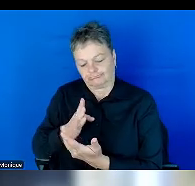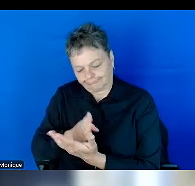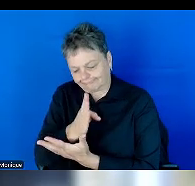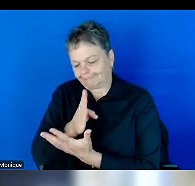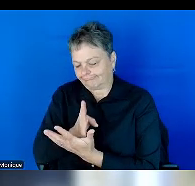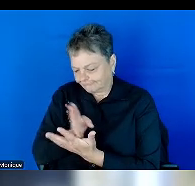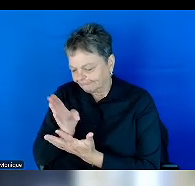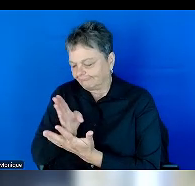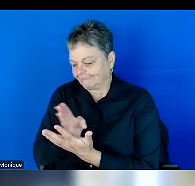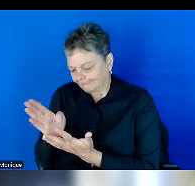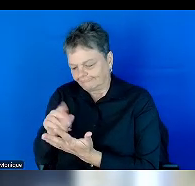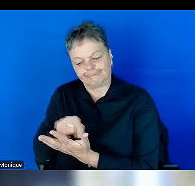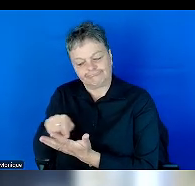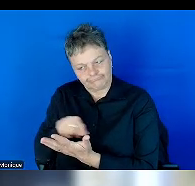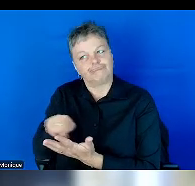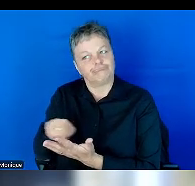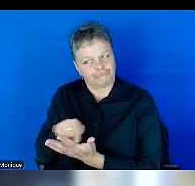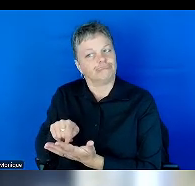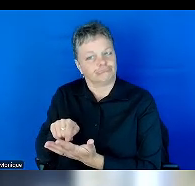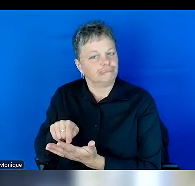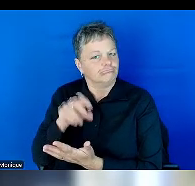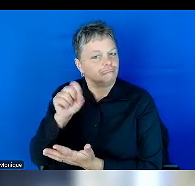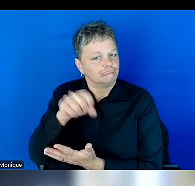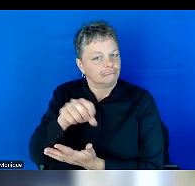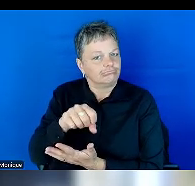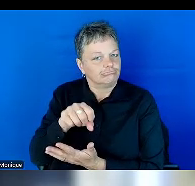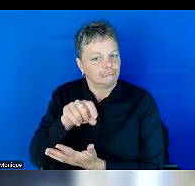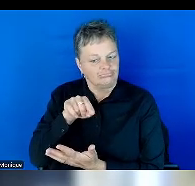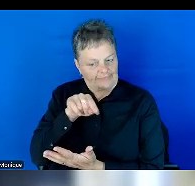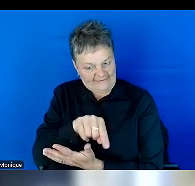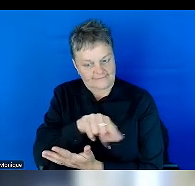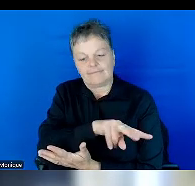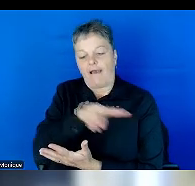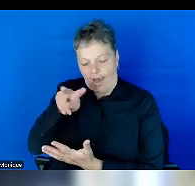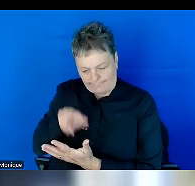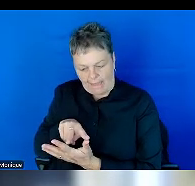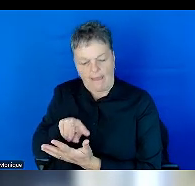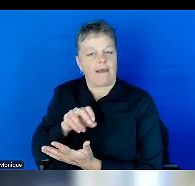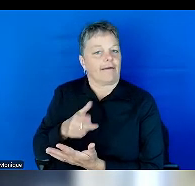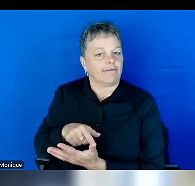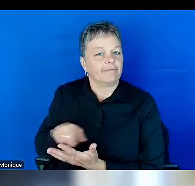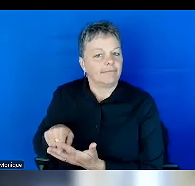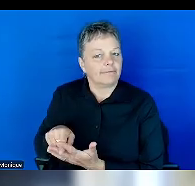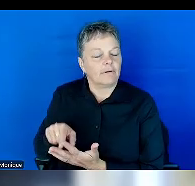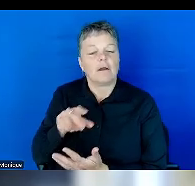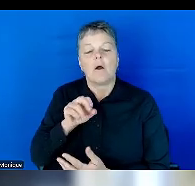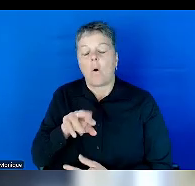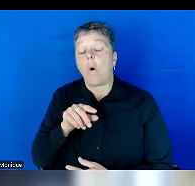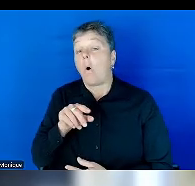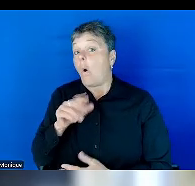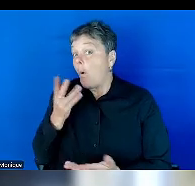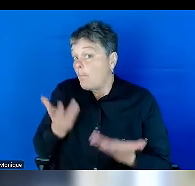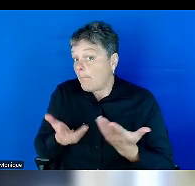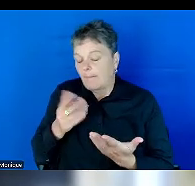issue that is within our areas of practice or is it something that we have to give a referral to